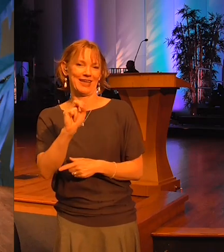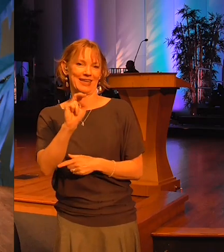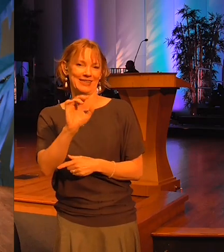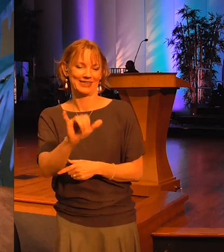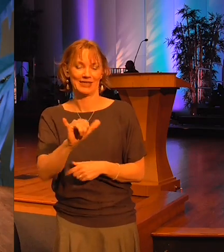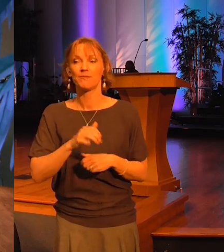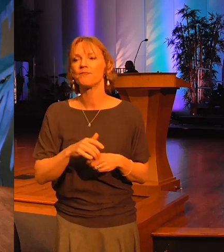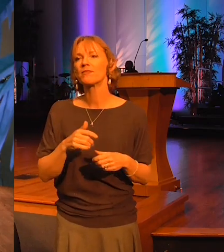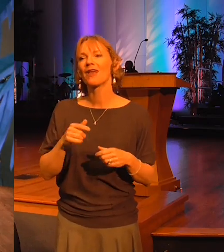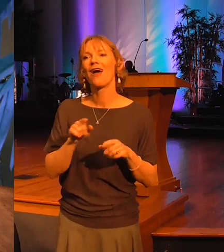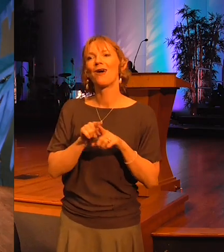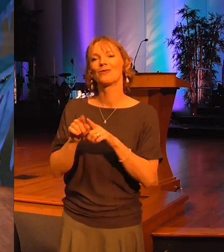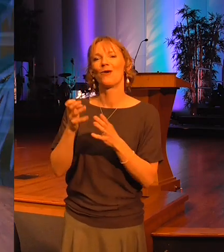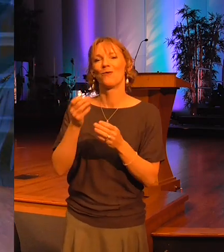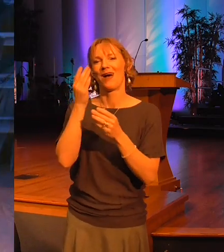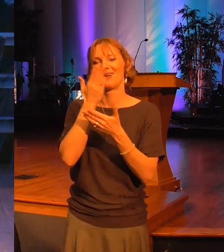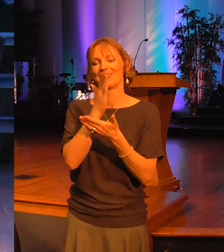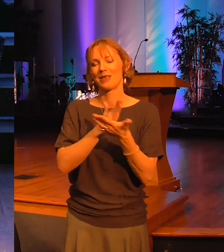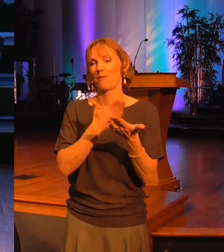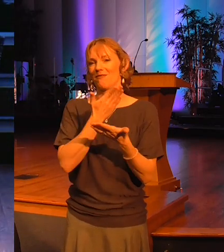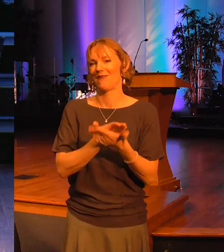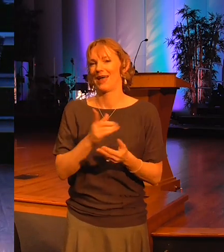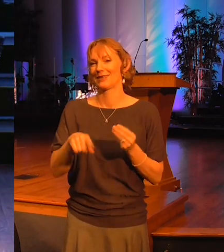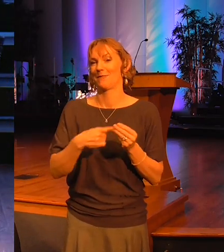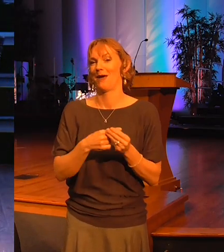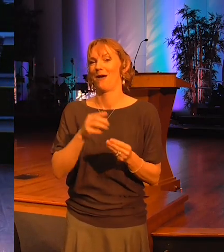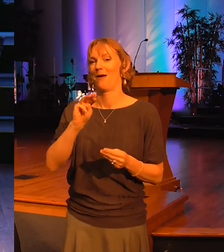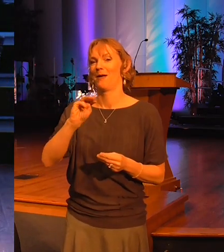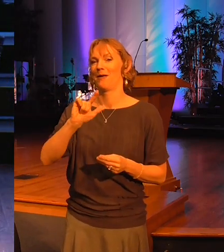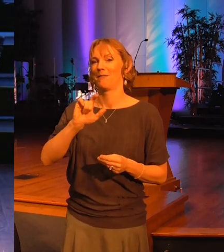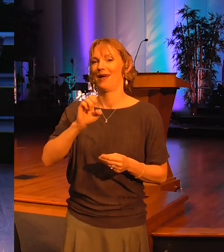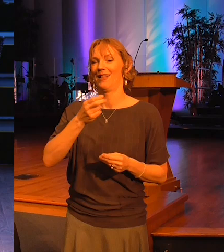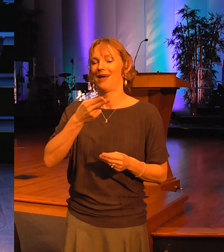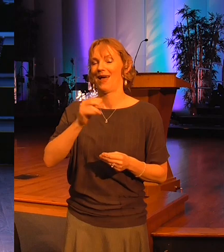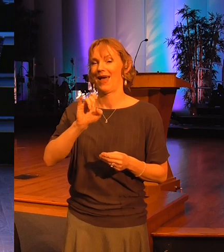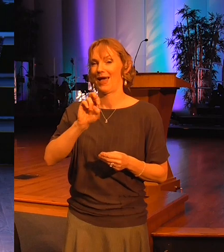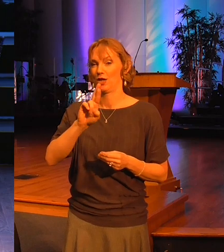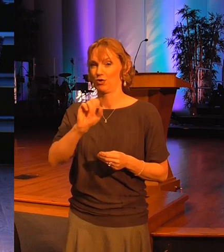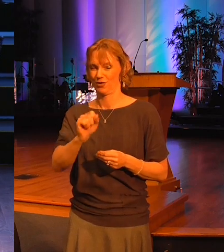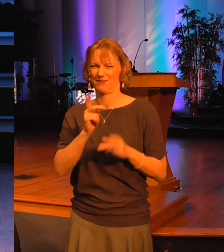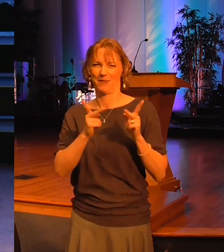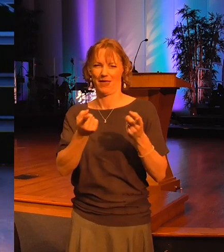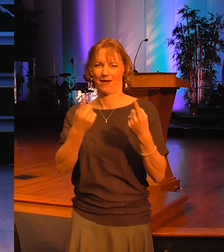a few facts about Mile Highers and people that come to Mile High Church uh first they're the